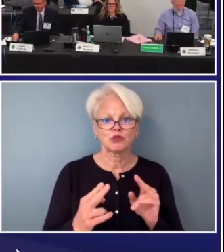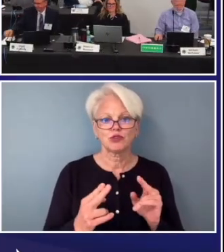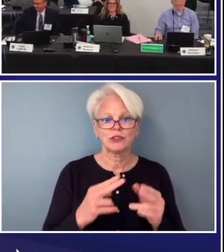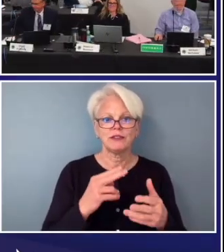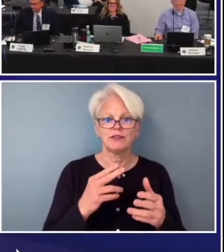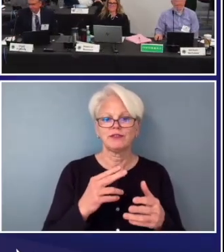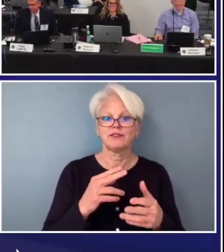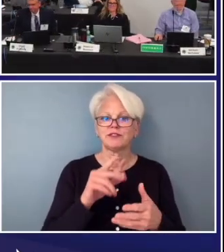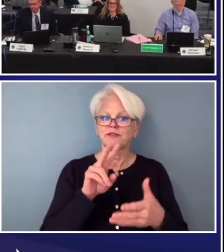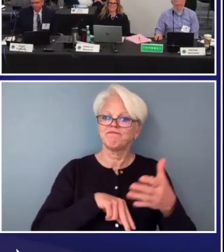Thank you, David, and Mark, I'm back to you.